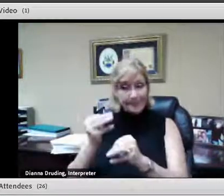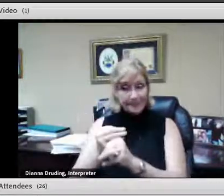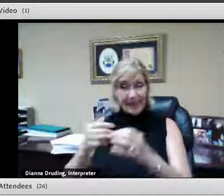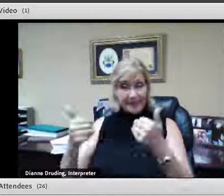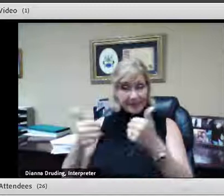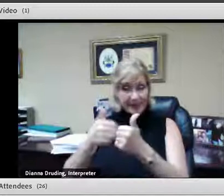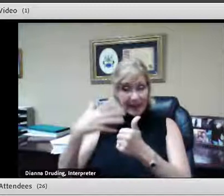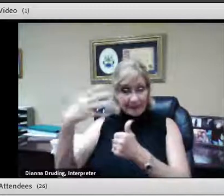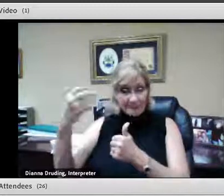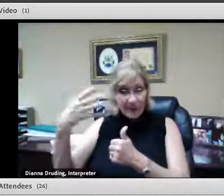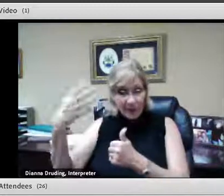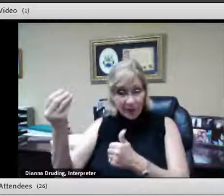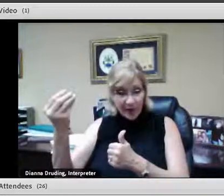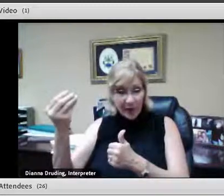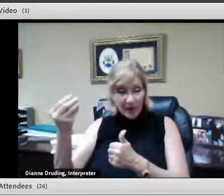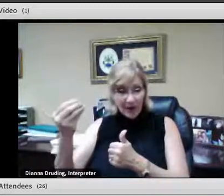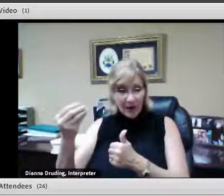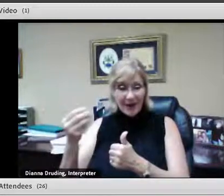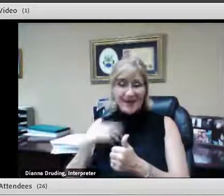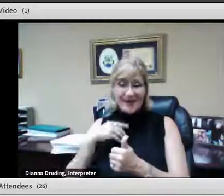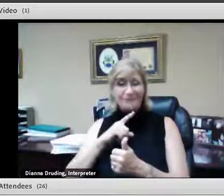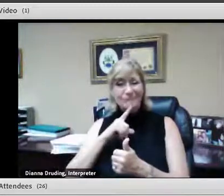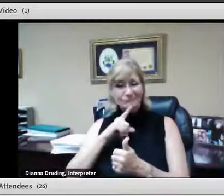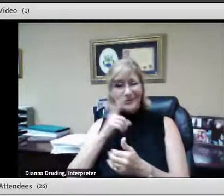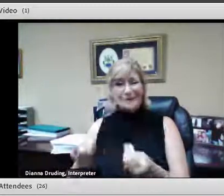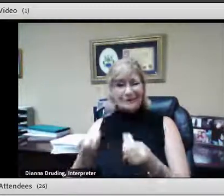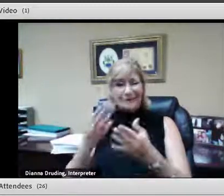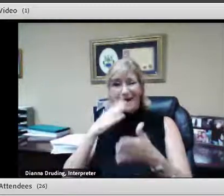Unfortunately, there's a lot of really bad math games out there, too.